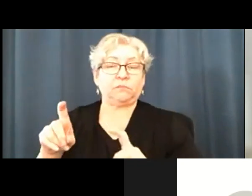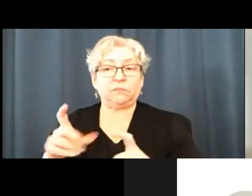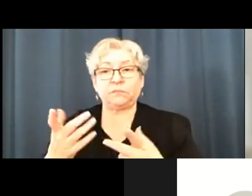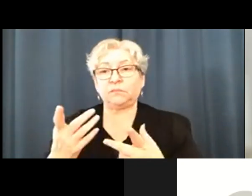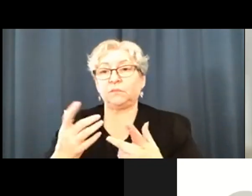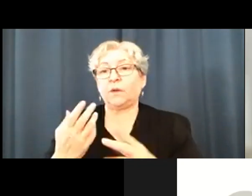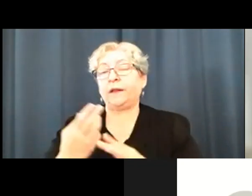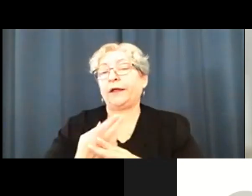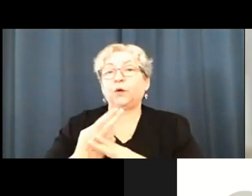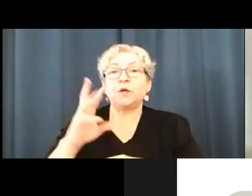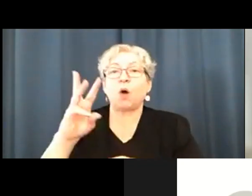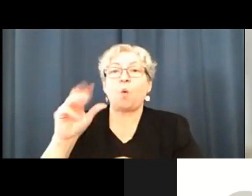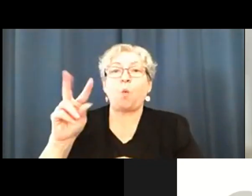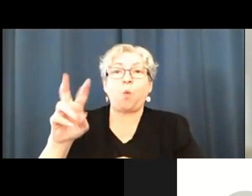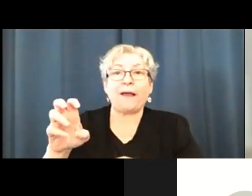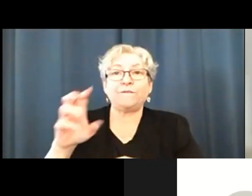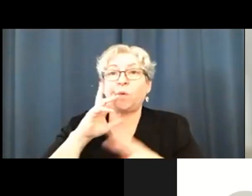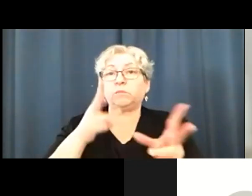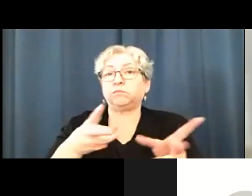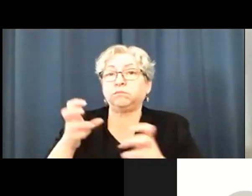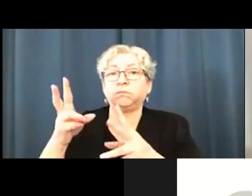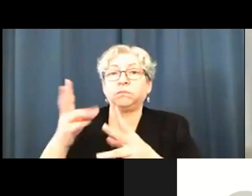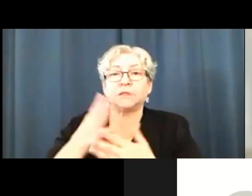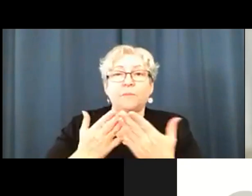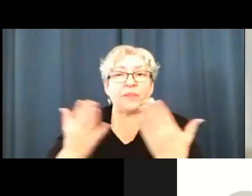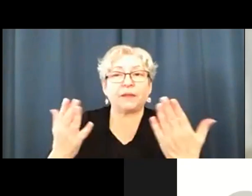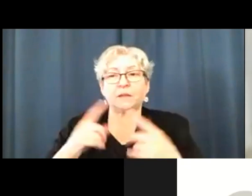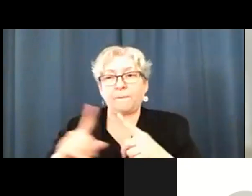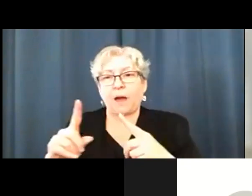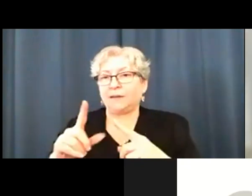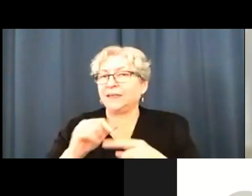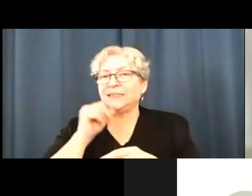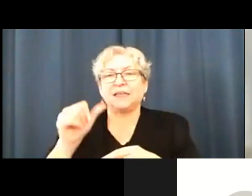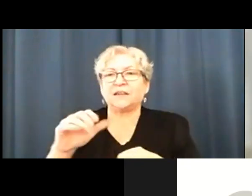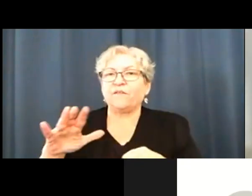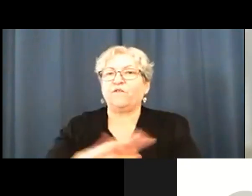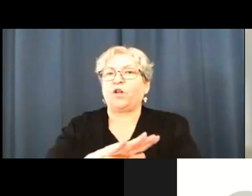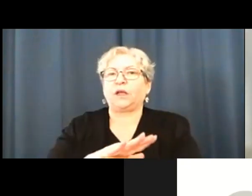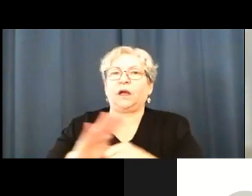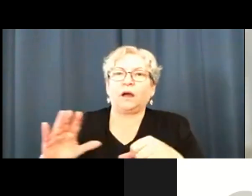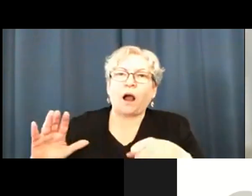or one of those features might pull up some things, but it doesn't completely cover all aspects,